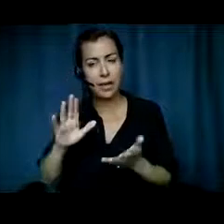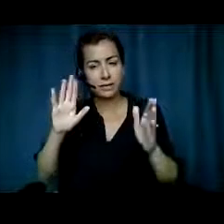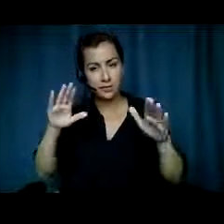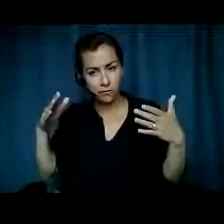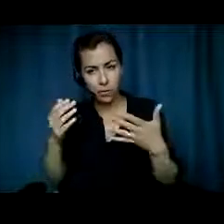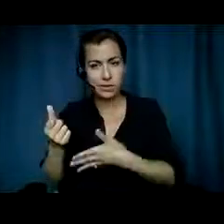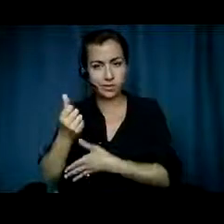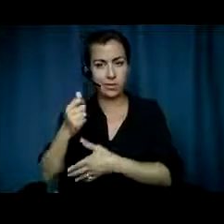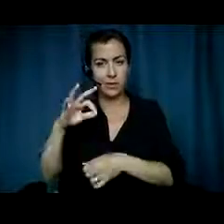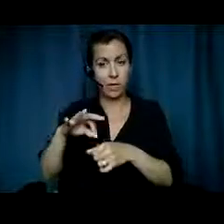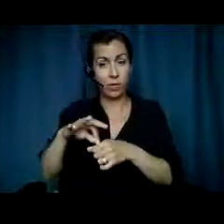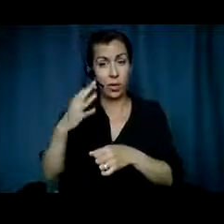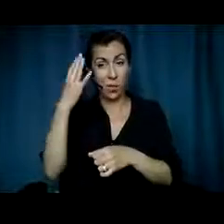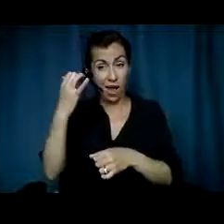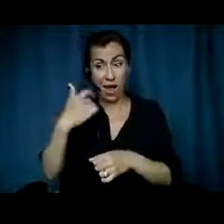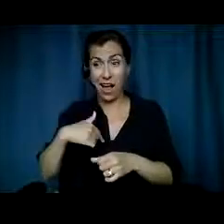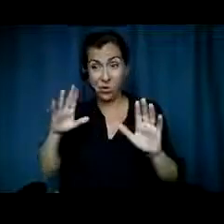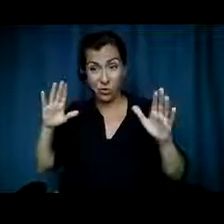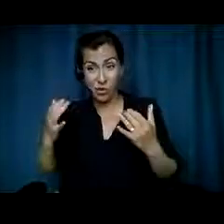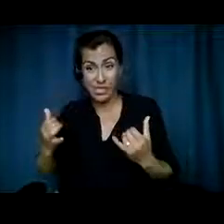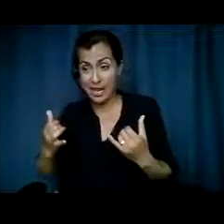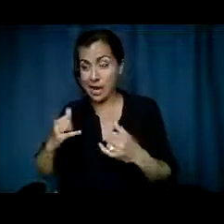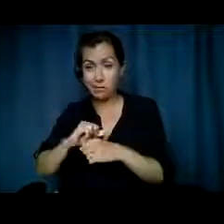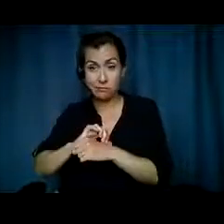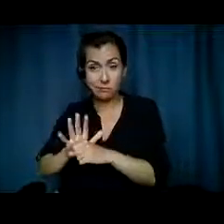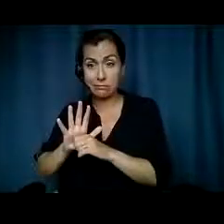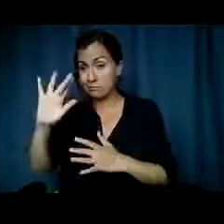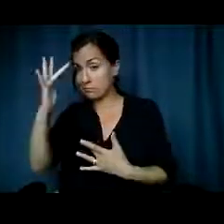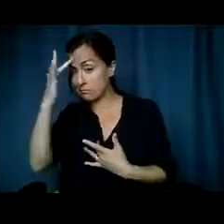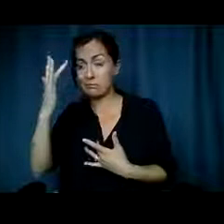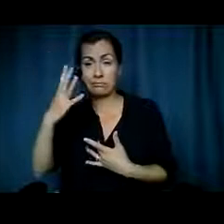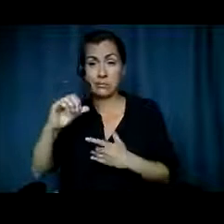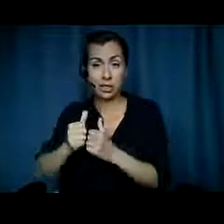disabilities. That's about it.